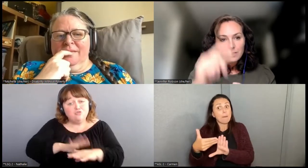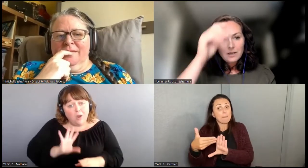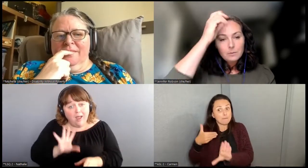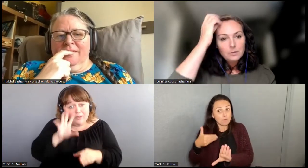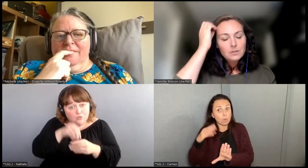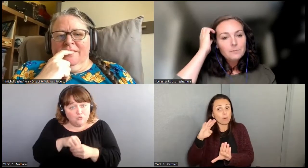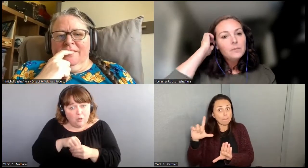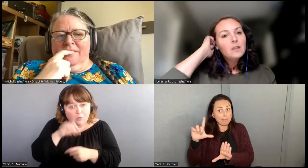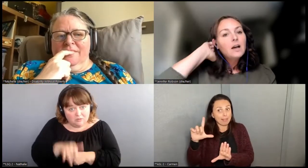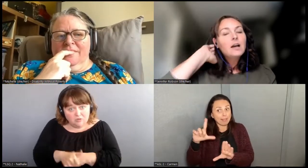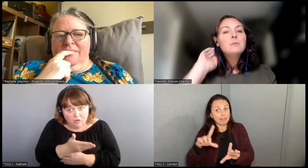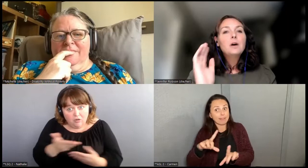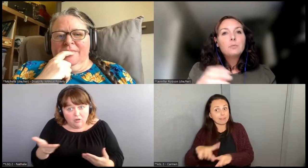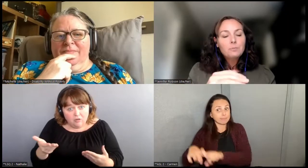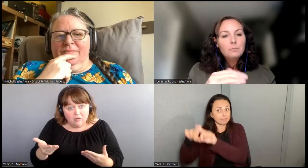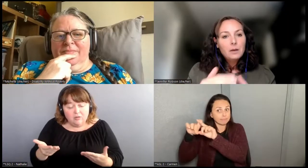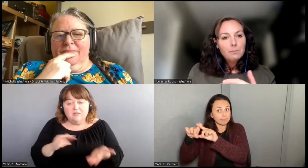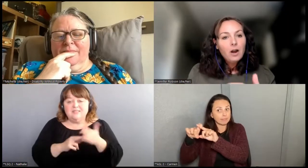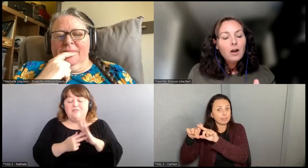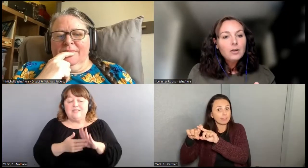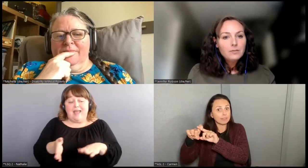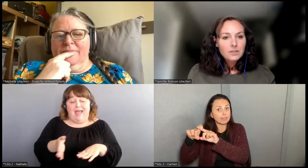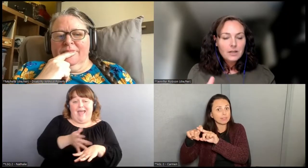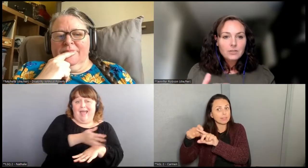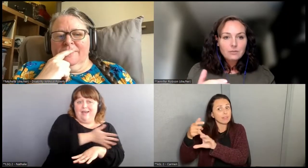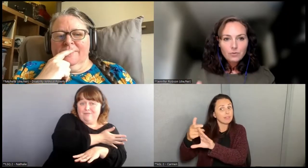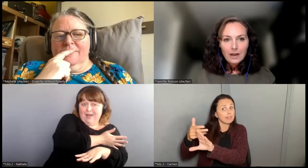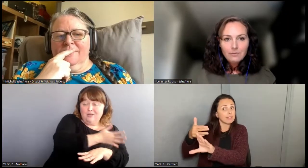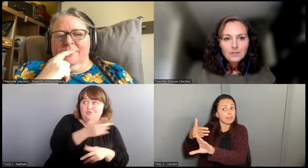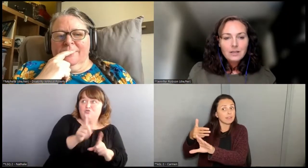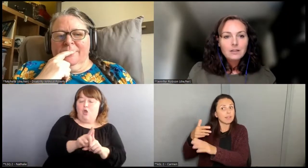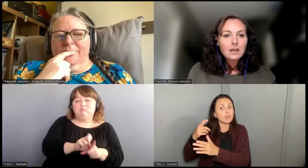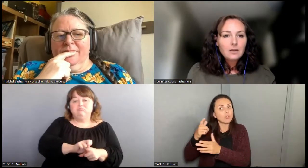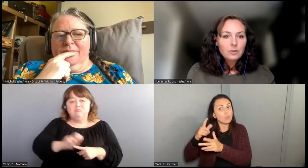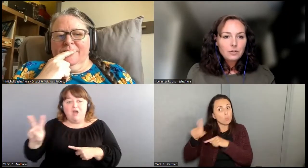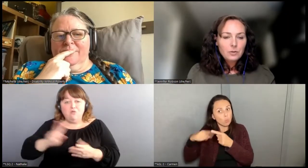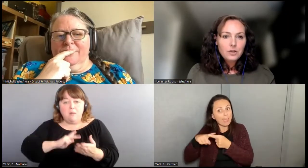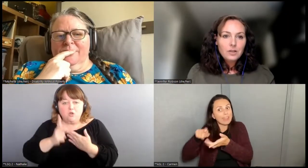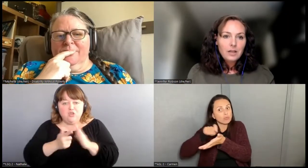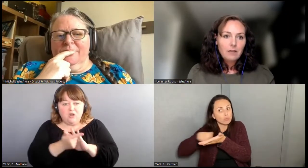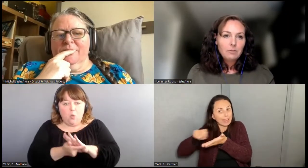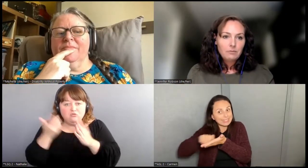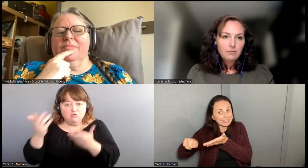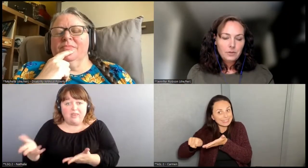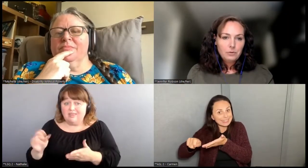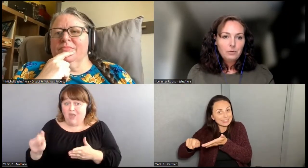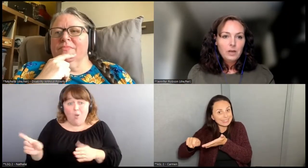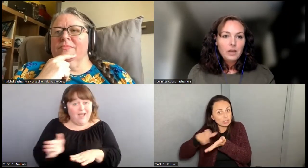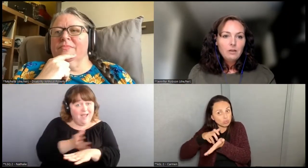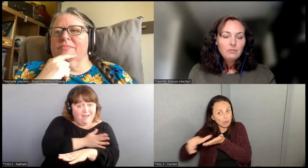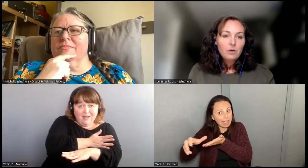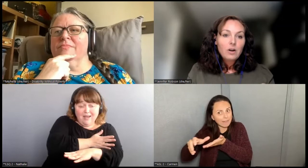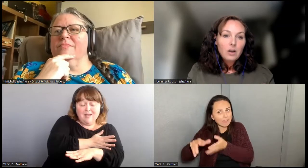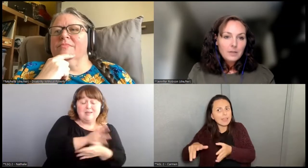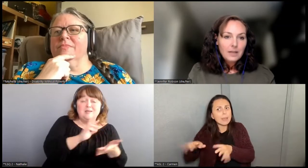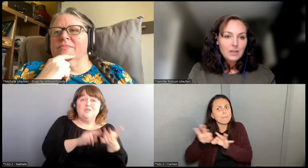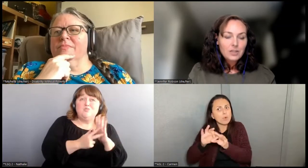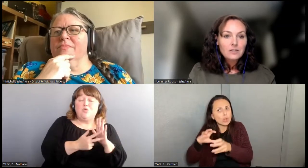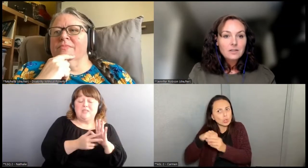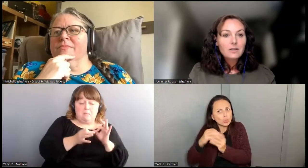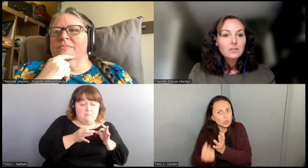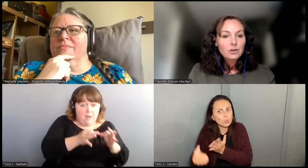TABLED A PART OF THE STAGE OF DRAFTING IT THAT INCLUDED A REVIEW FOR OBLIGATIONS UNDER